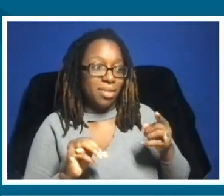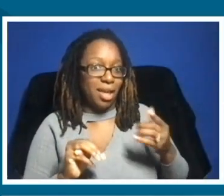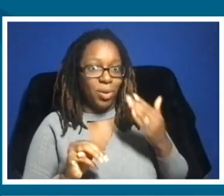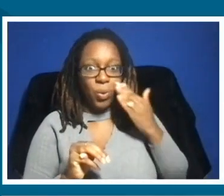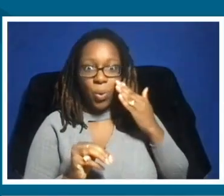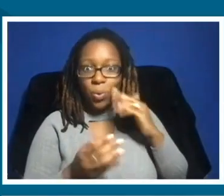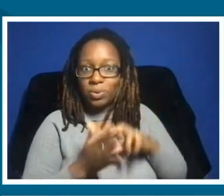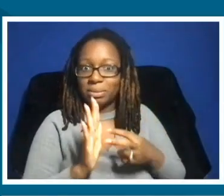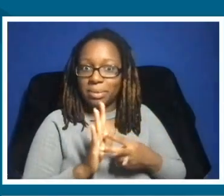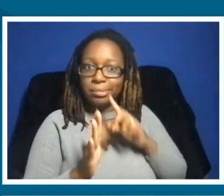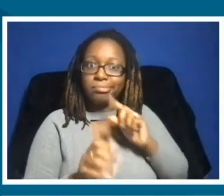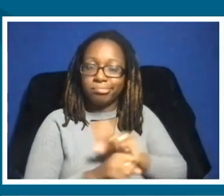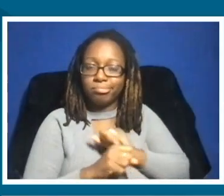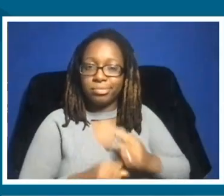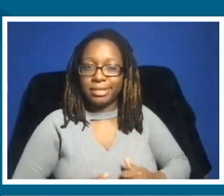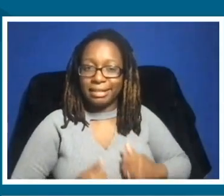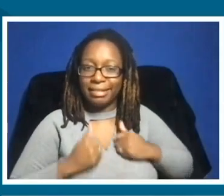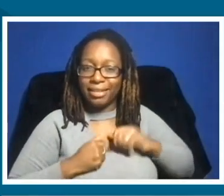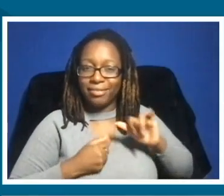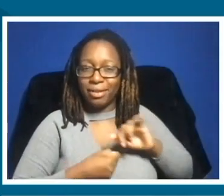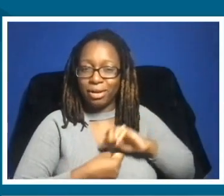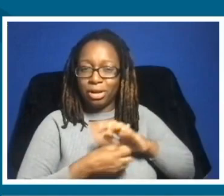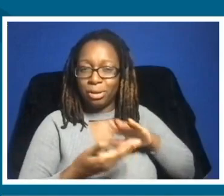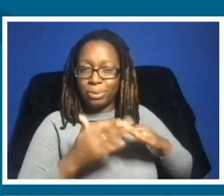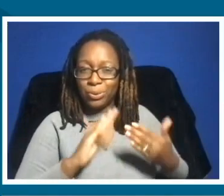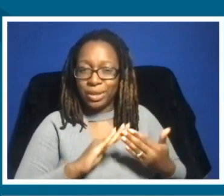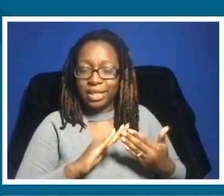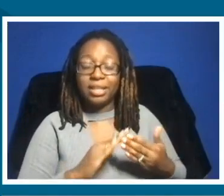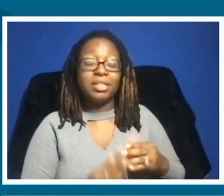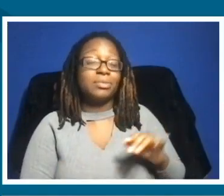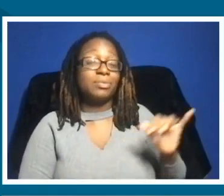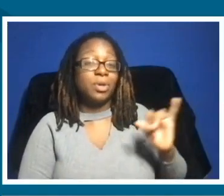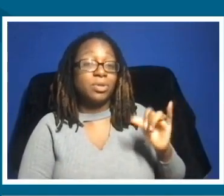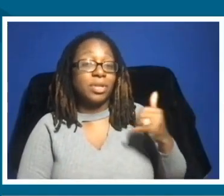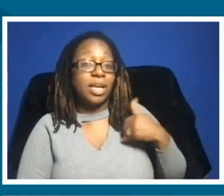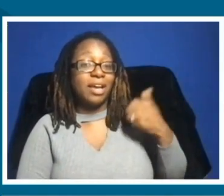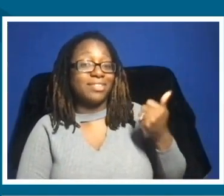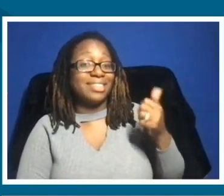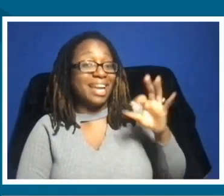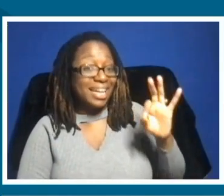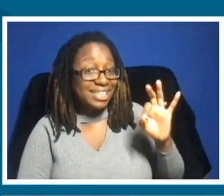um and we are also one of 19 smithsonian